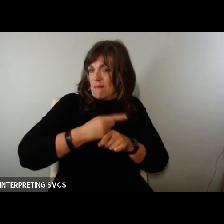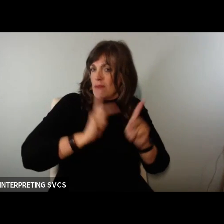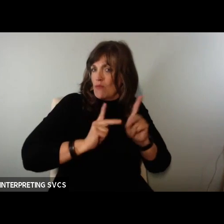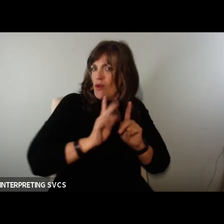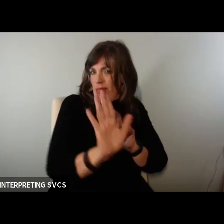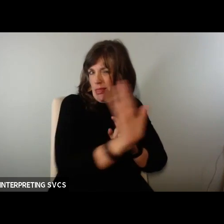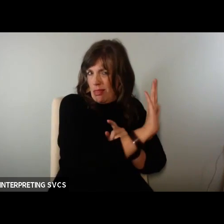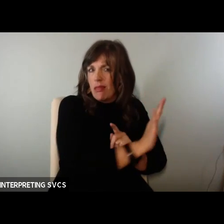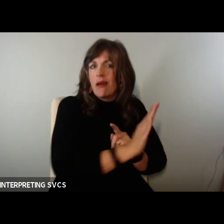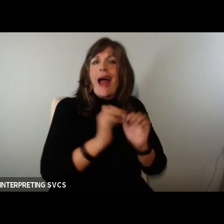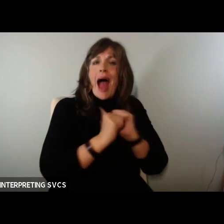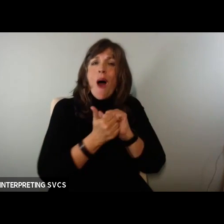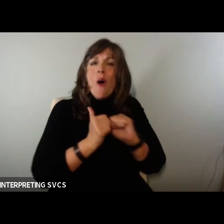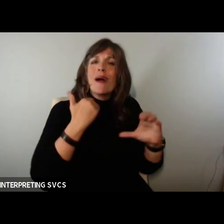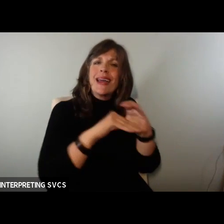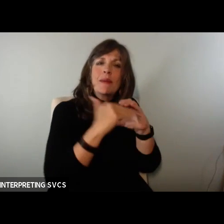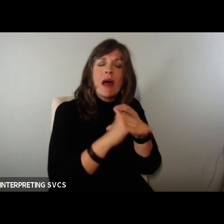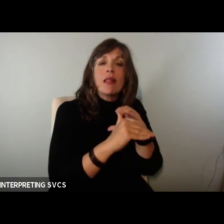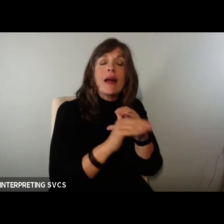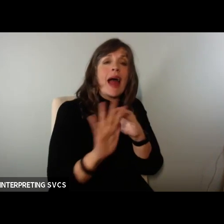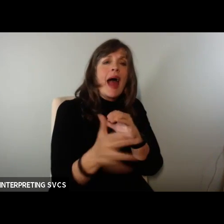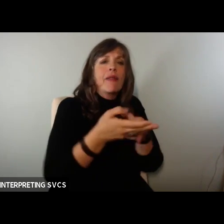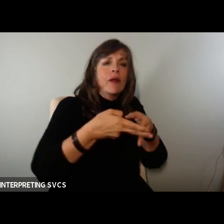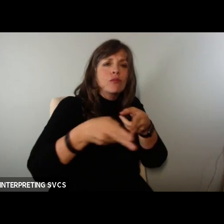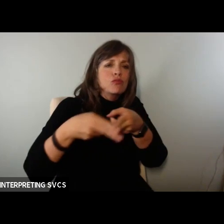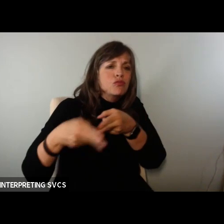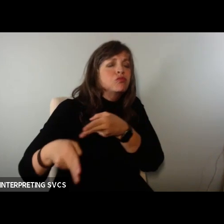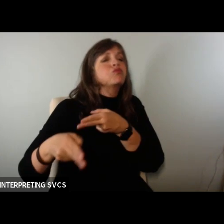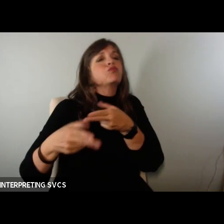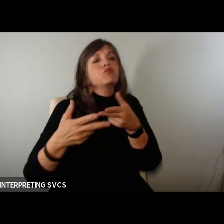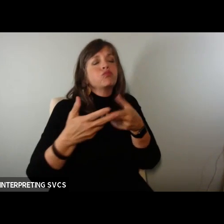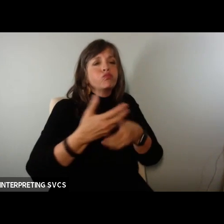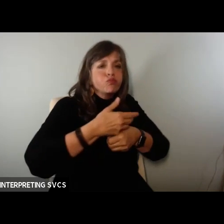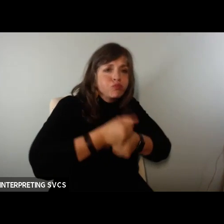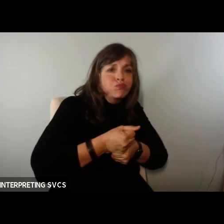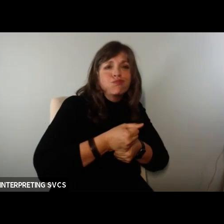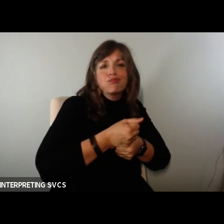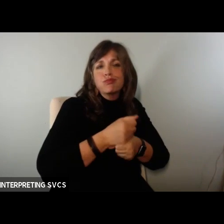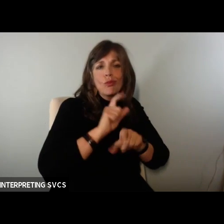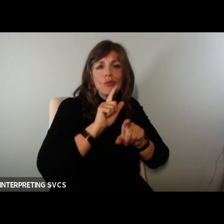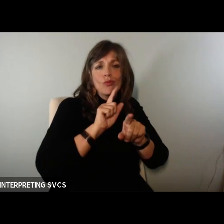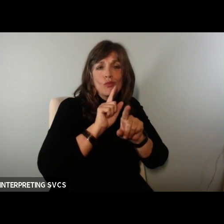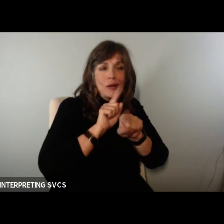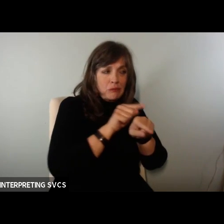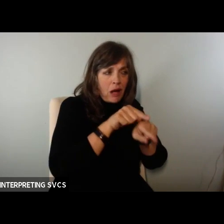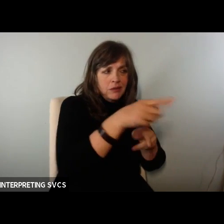their kind of bite-sized responses to them and helping to direct y'all to some other resources.